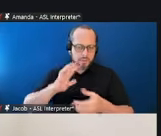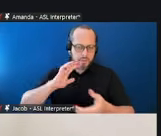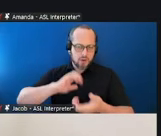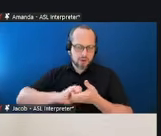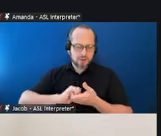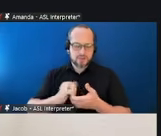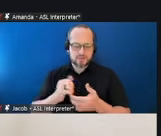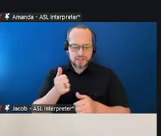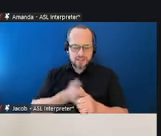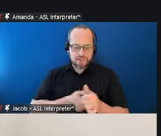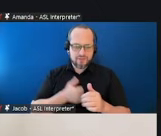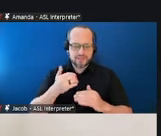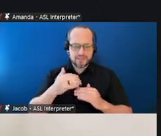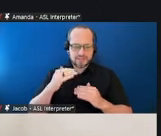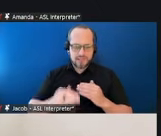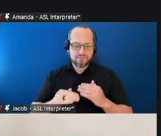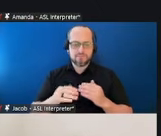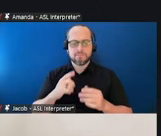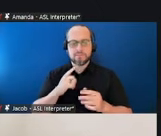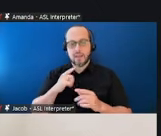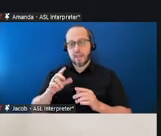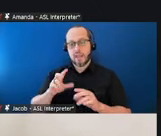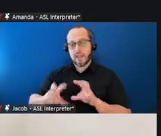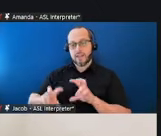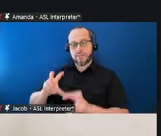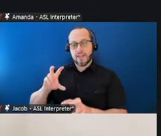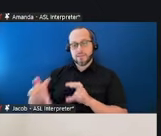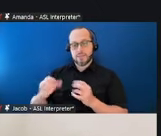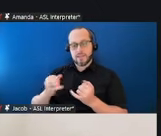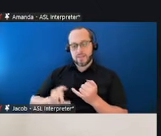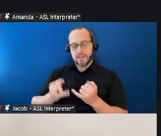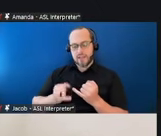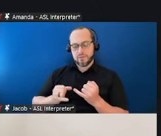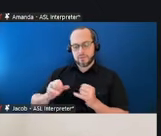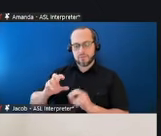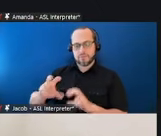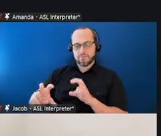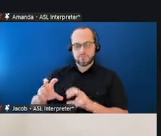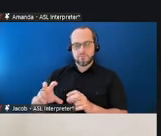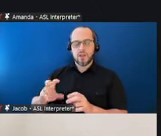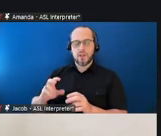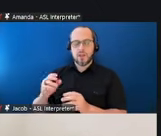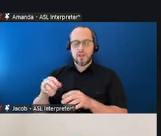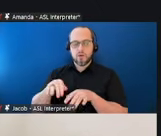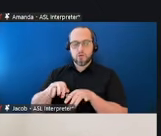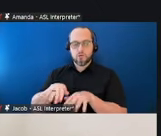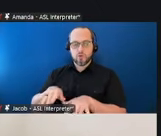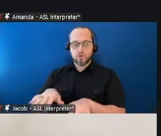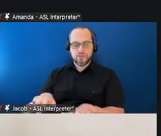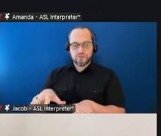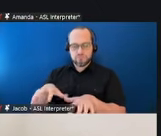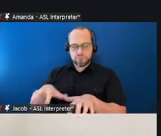in investment, this is where roots really take hold in the soul. We aren't just looking at this